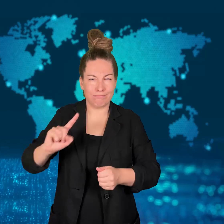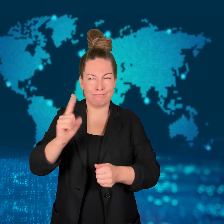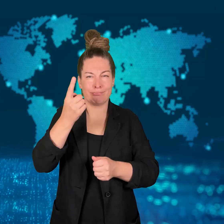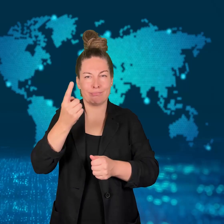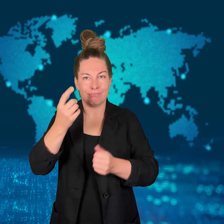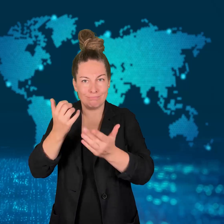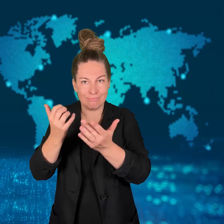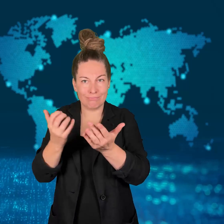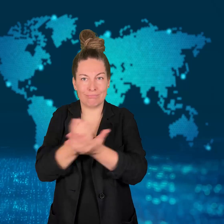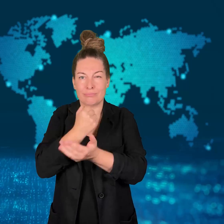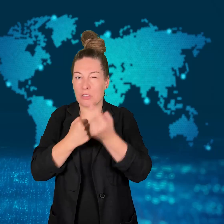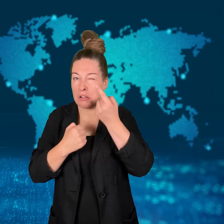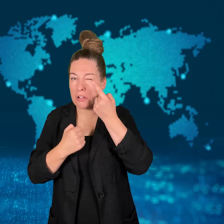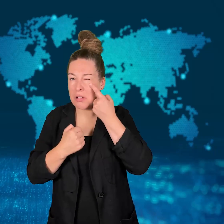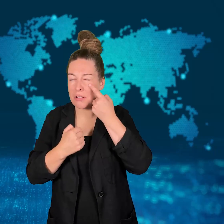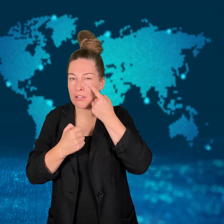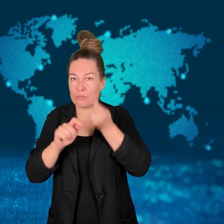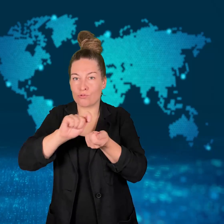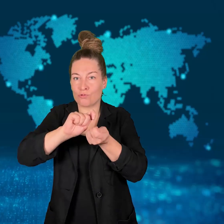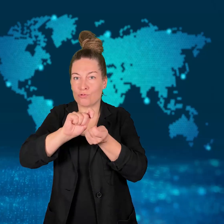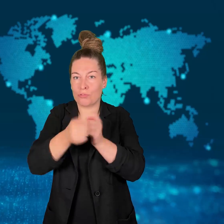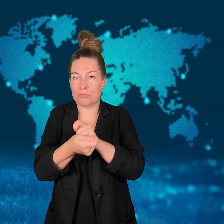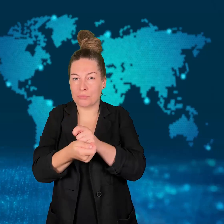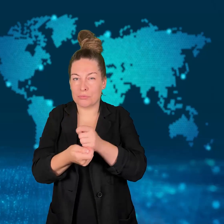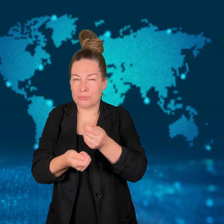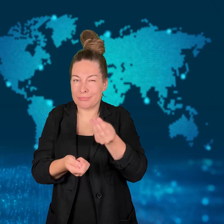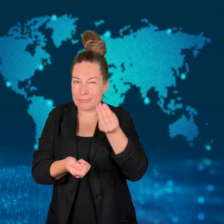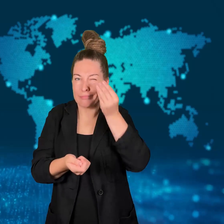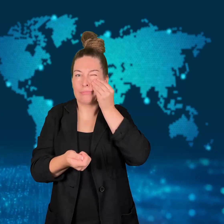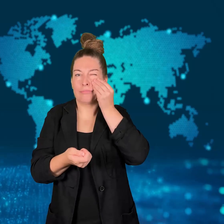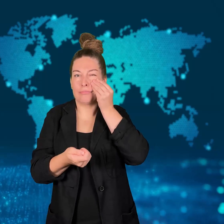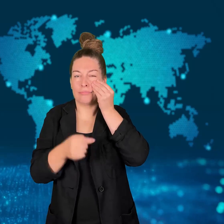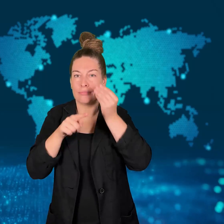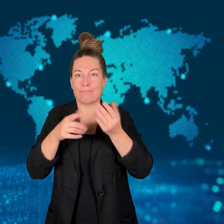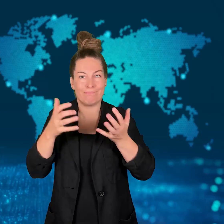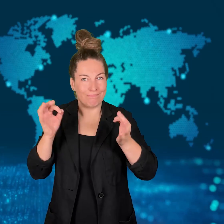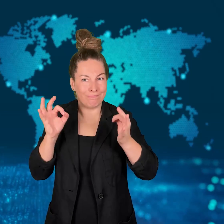Aaron James was working for a power line company